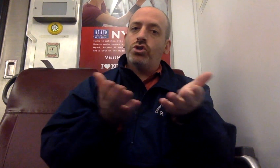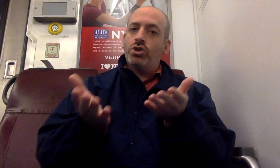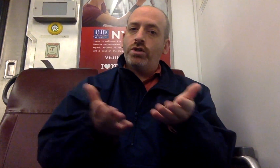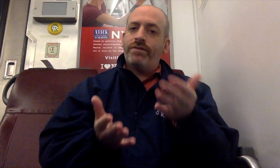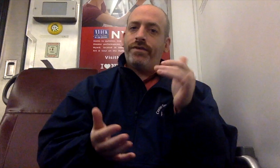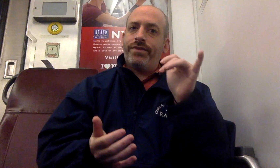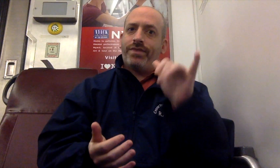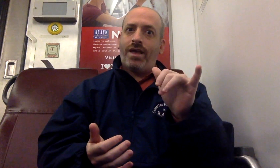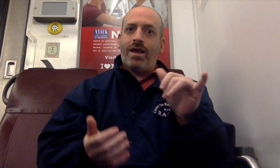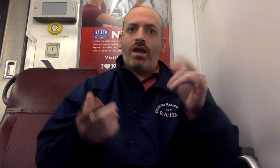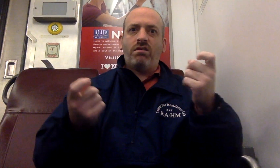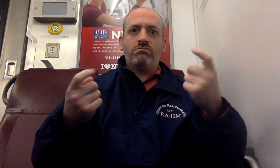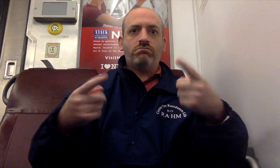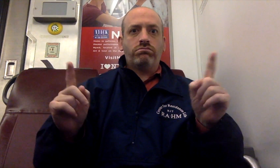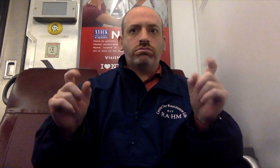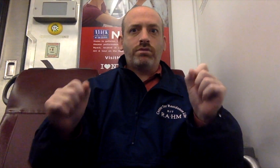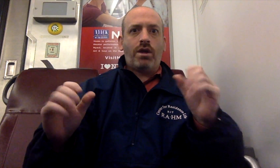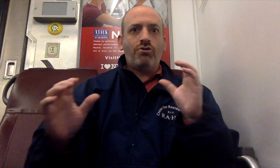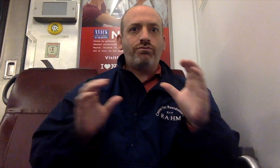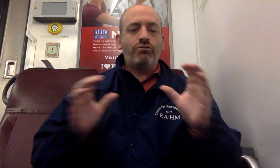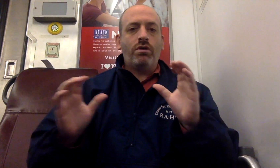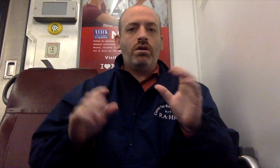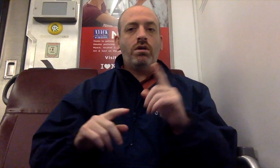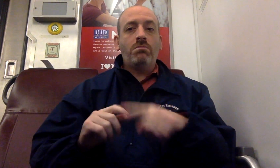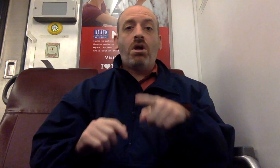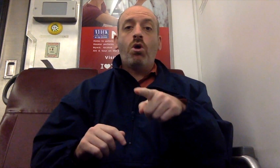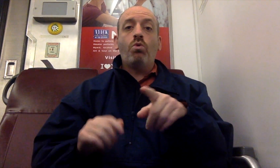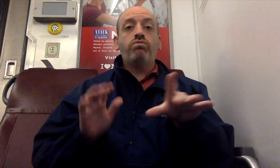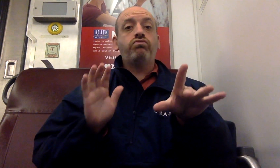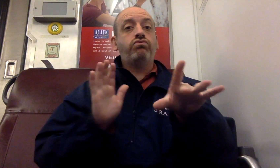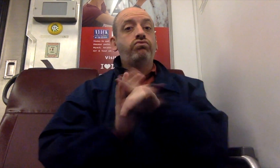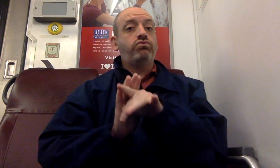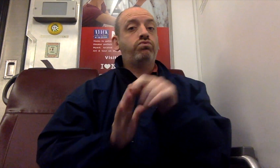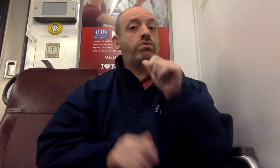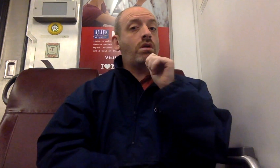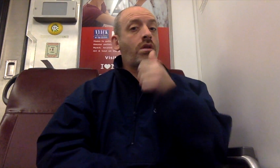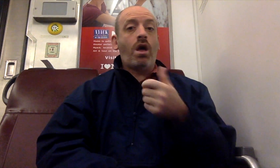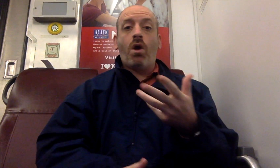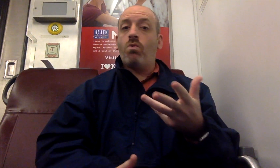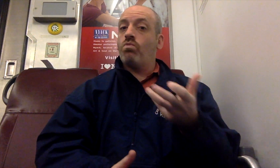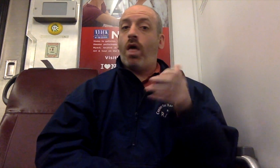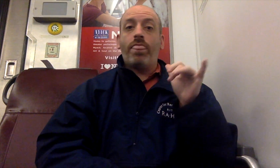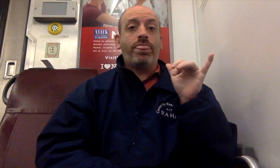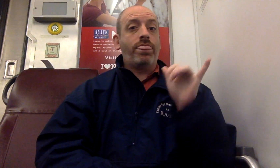that shall make the communication being effective. Since you chose not to use the VRI,